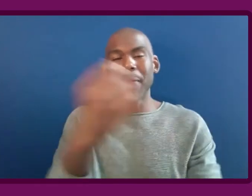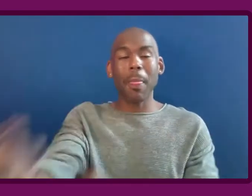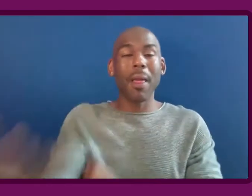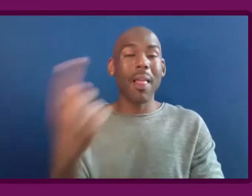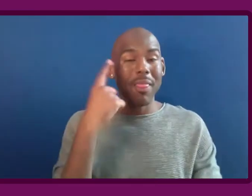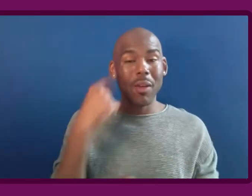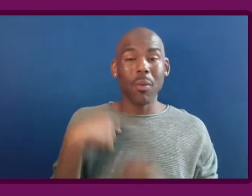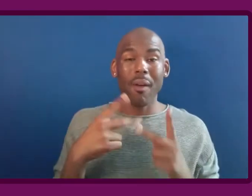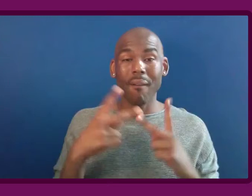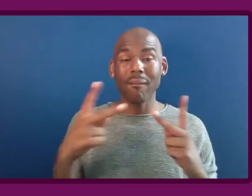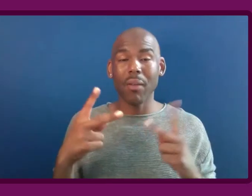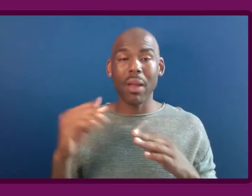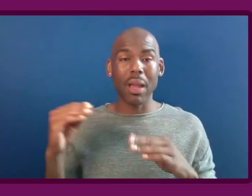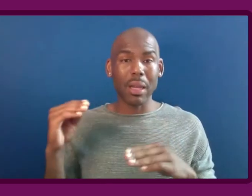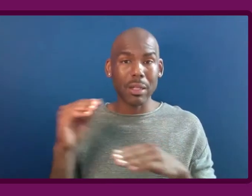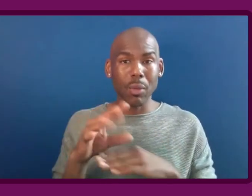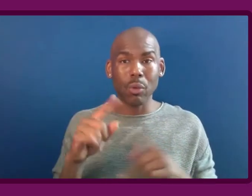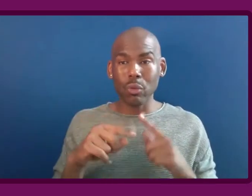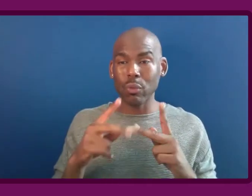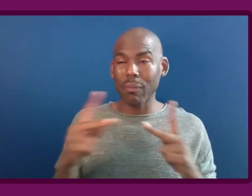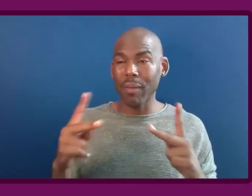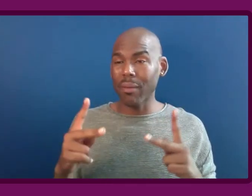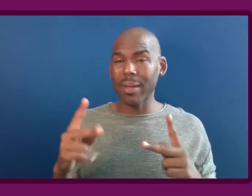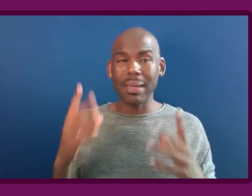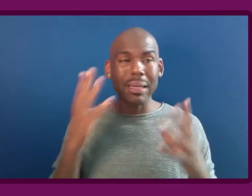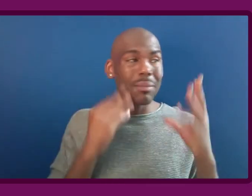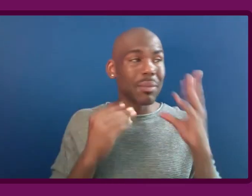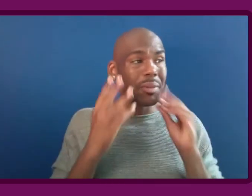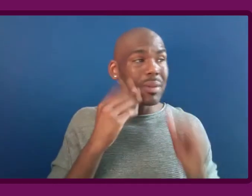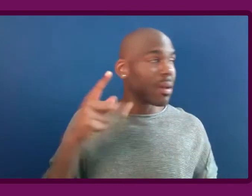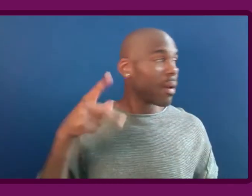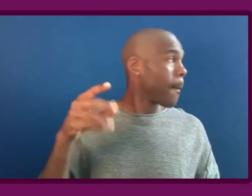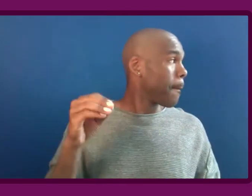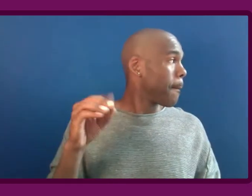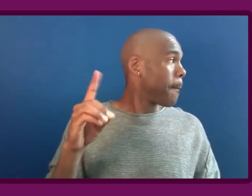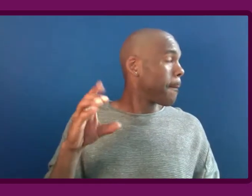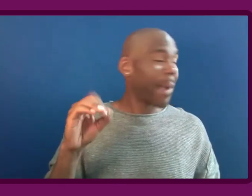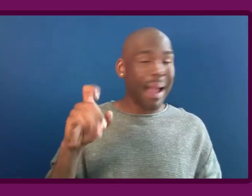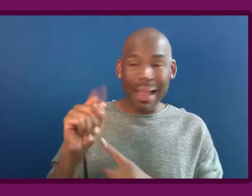very exposed to a lot of opinions, from podcasts, from everywhere you